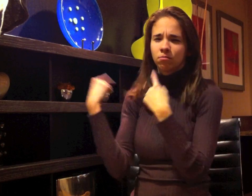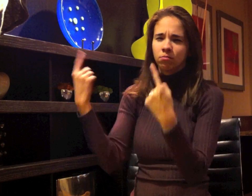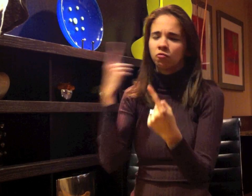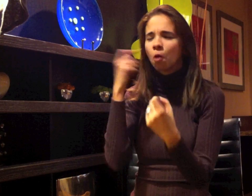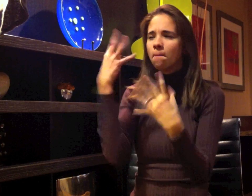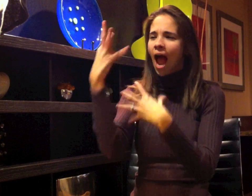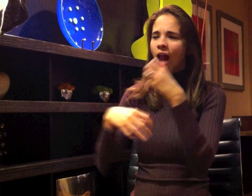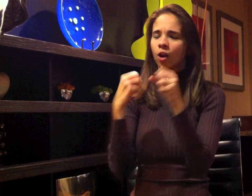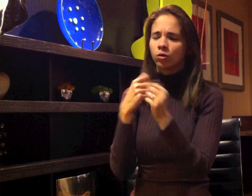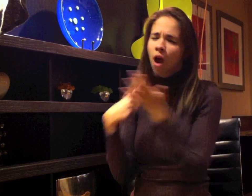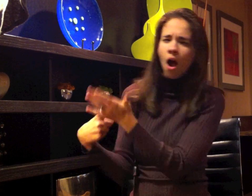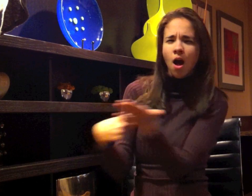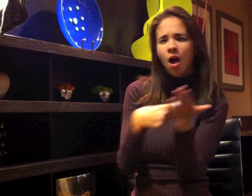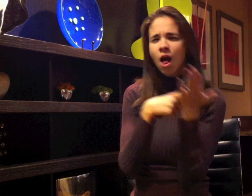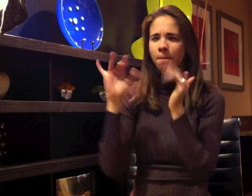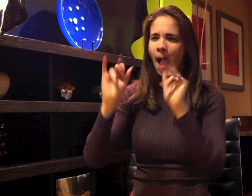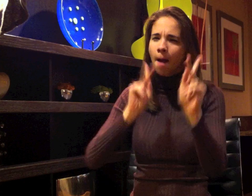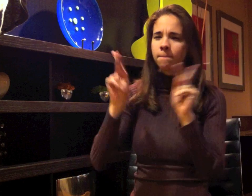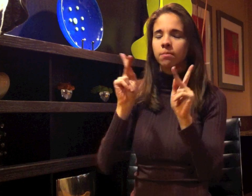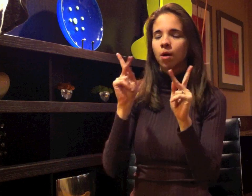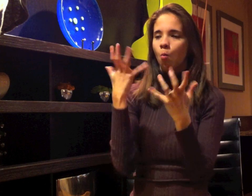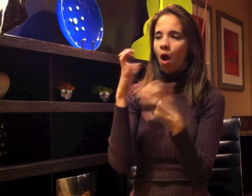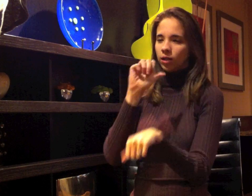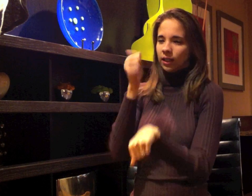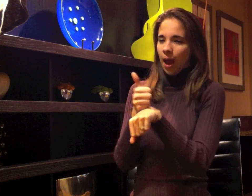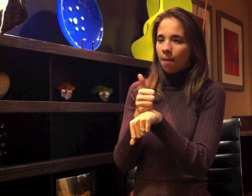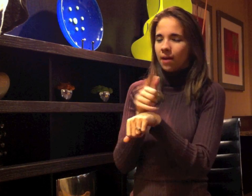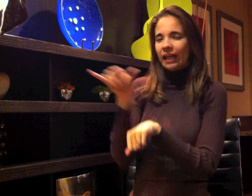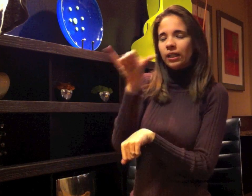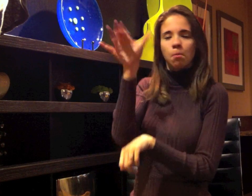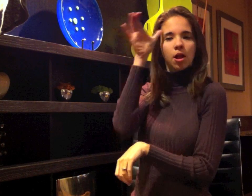For many years, there was much talk about wanting to set up something similar concept